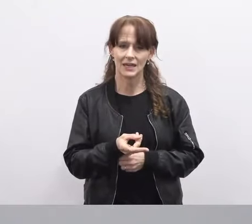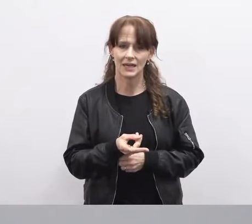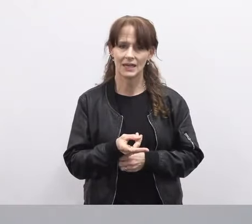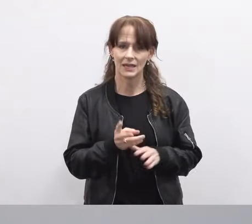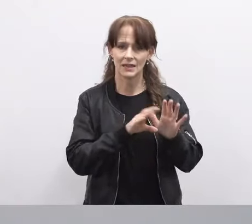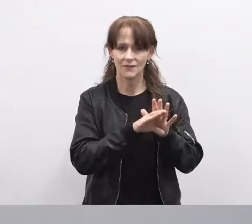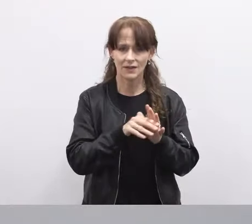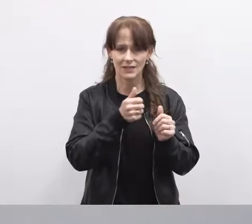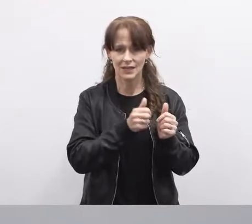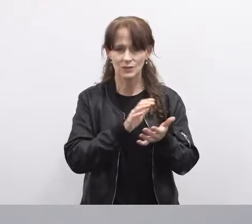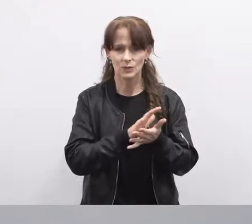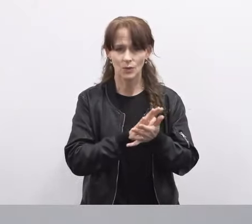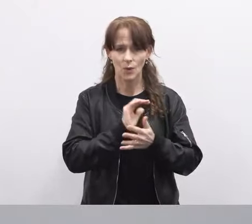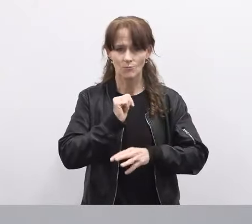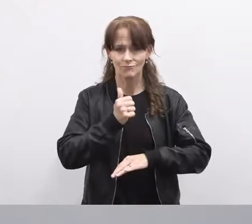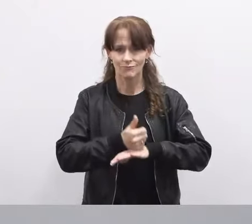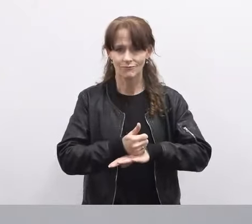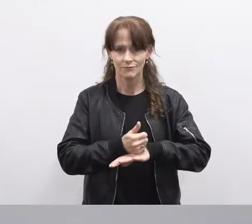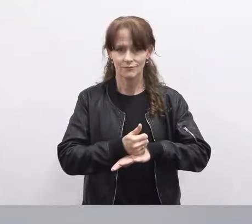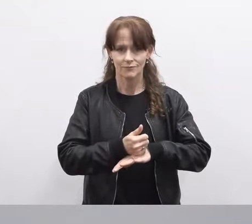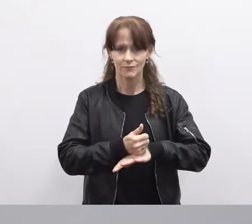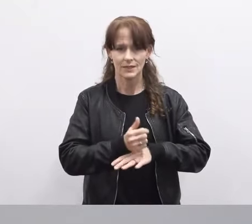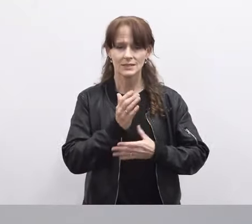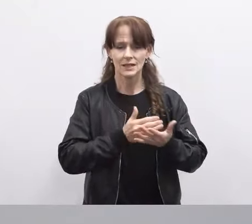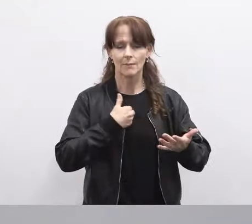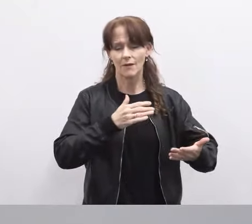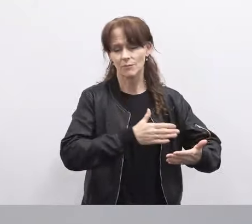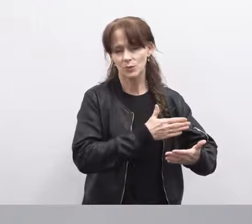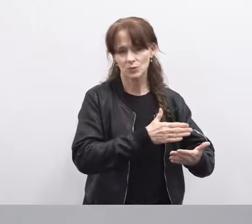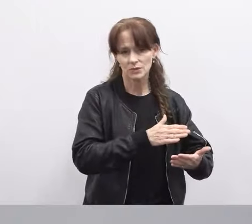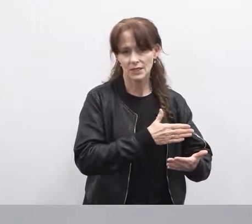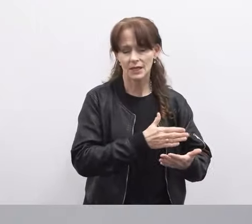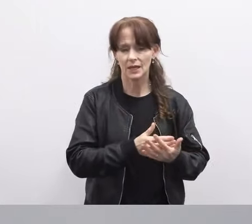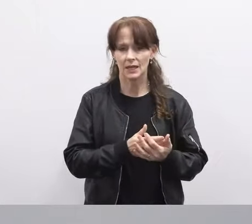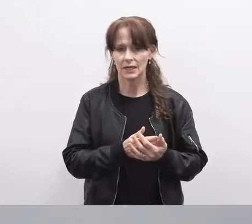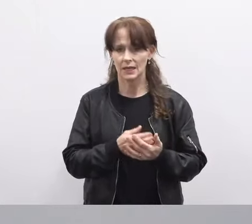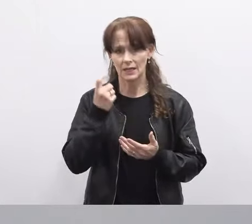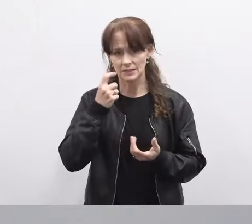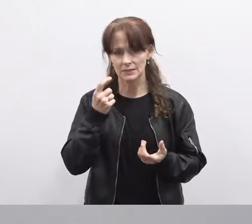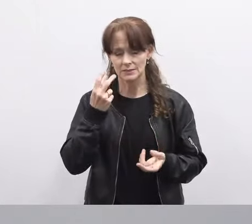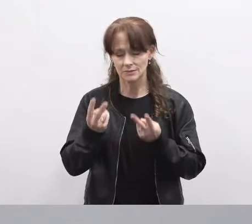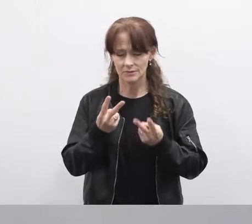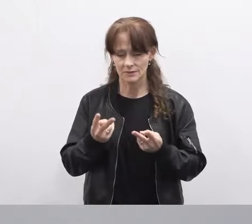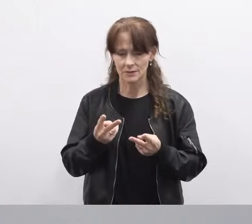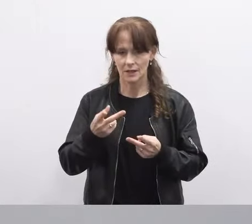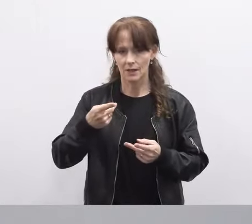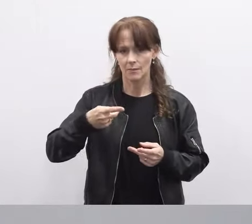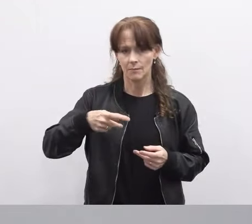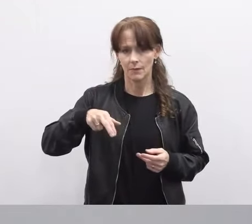that each school put forth, some are set to music. I just happened to check out the Prisk video